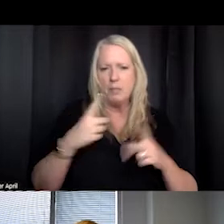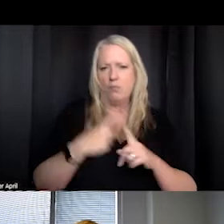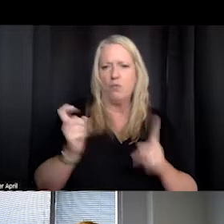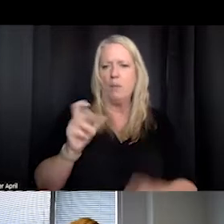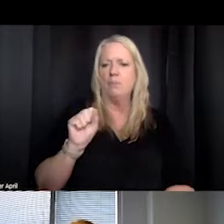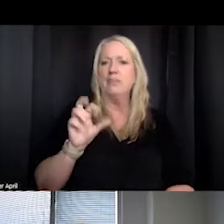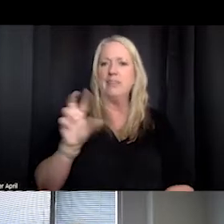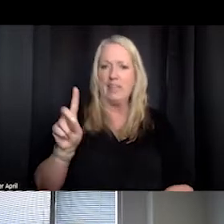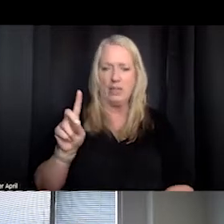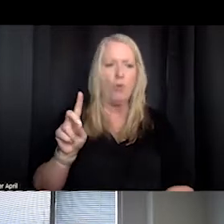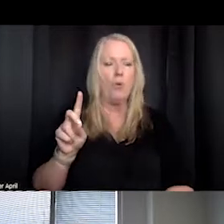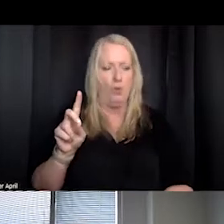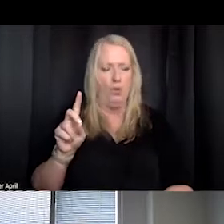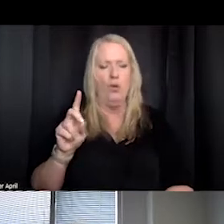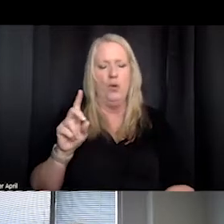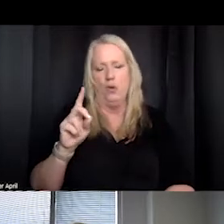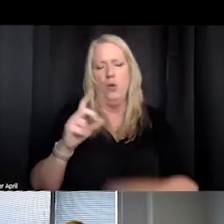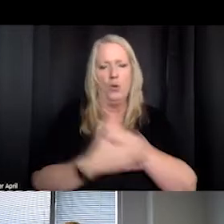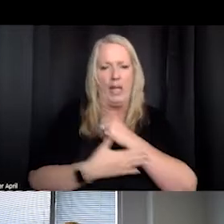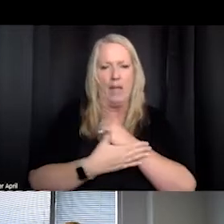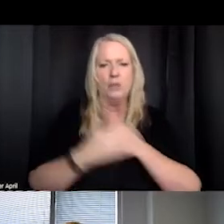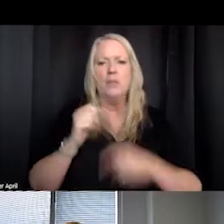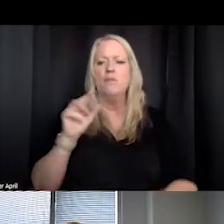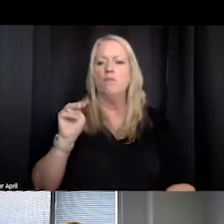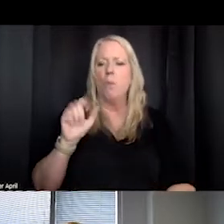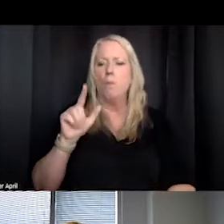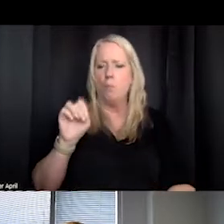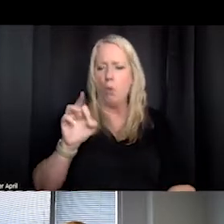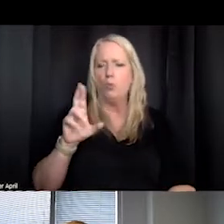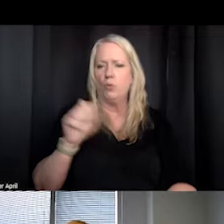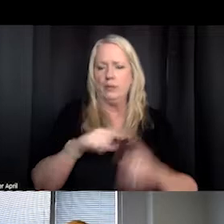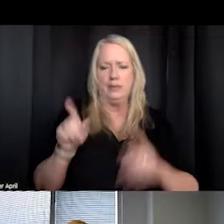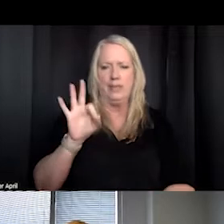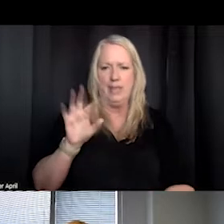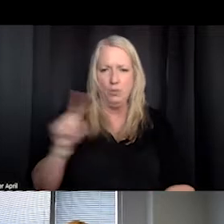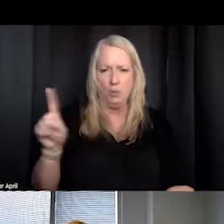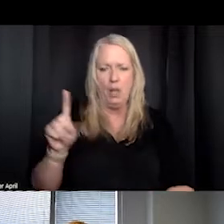OUT OF SAN DIEGO COUNTY AROUND, MOBILE CRISIS AND, 911. SO WE JUST WANT TO PLAY A QUICK